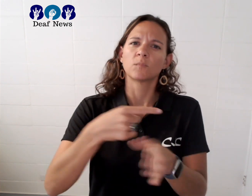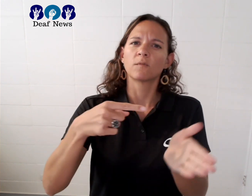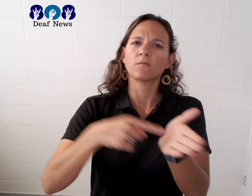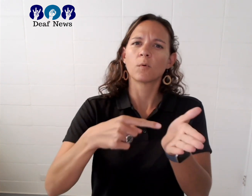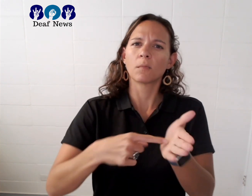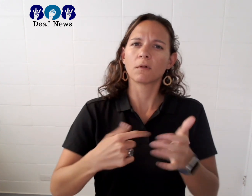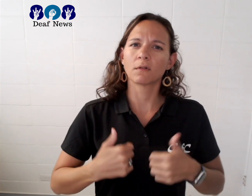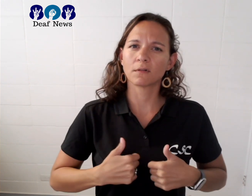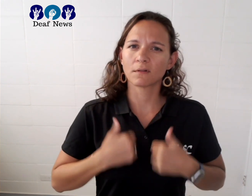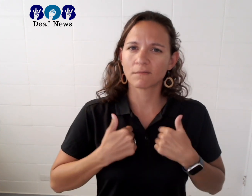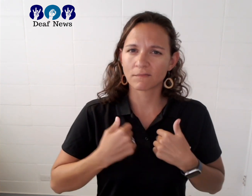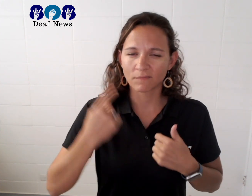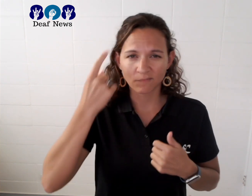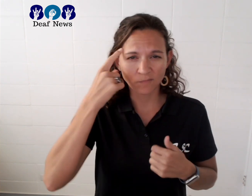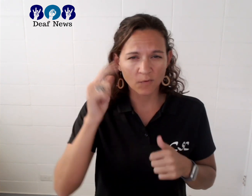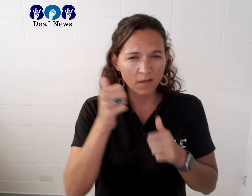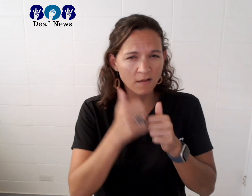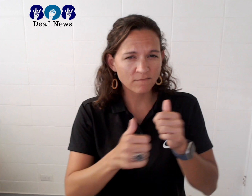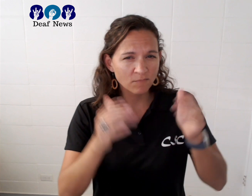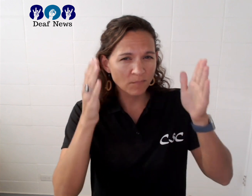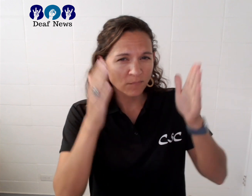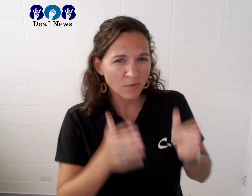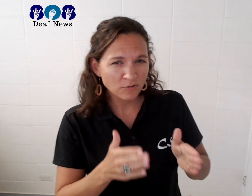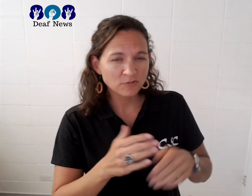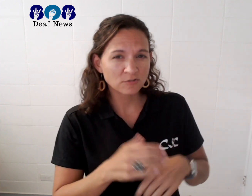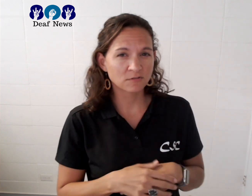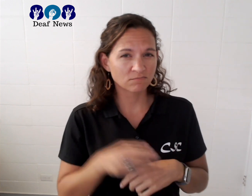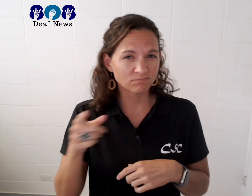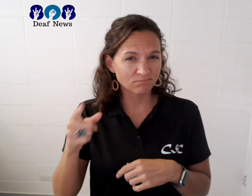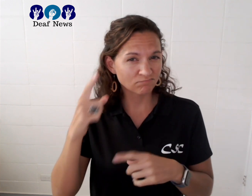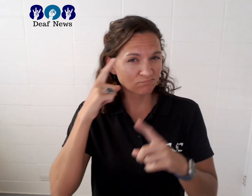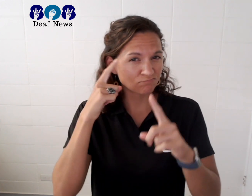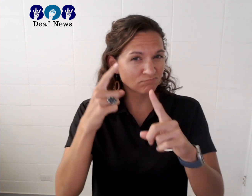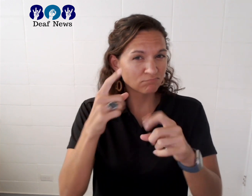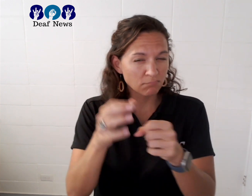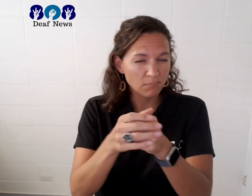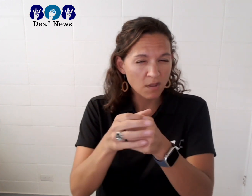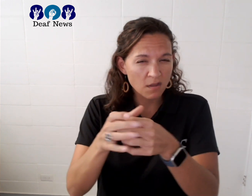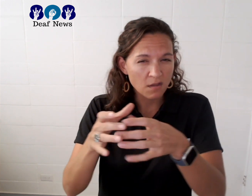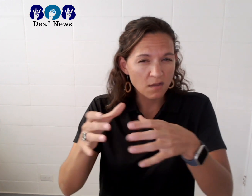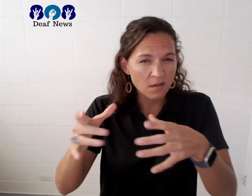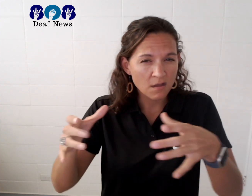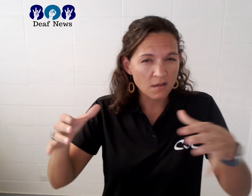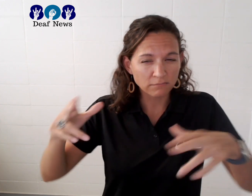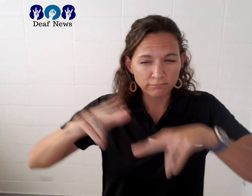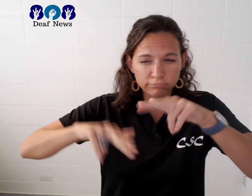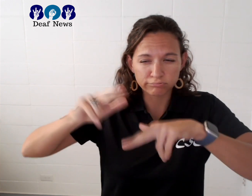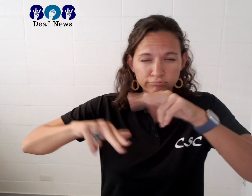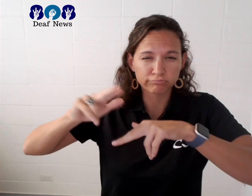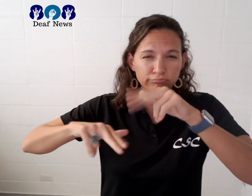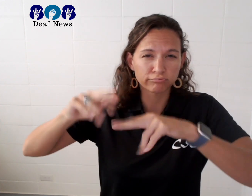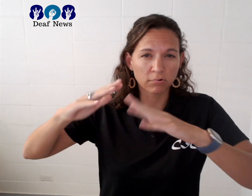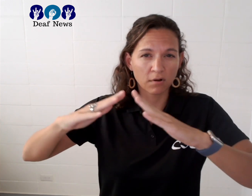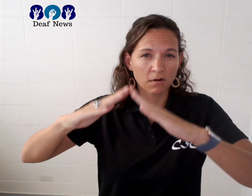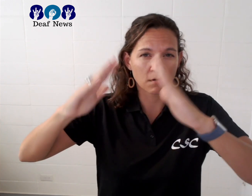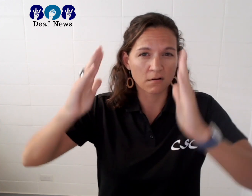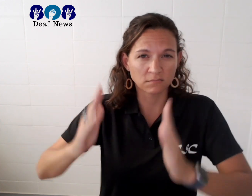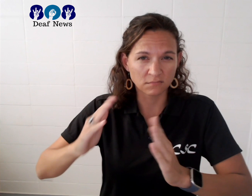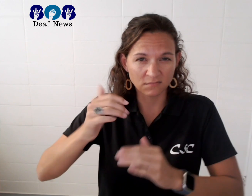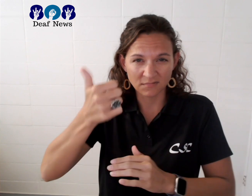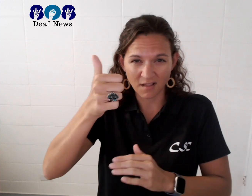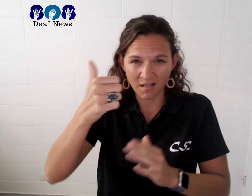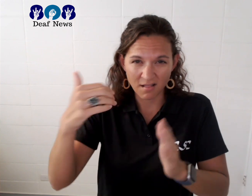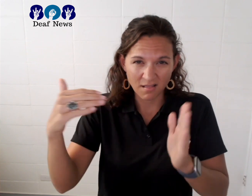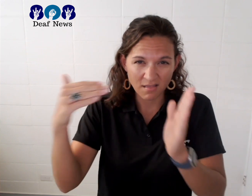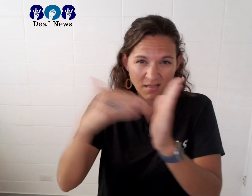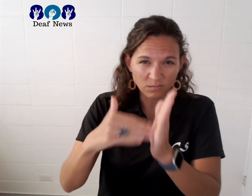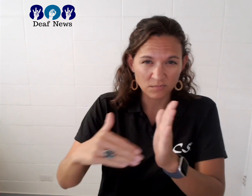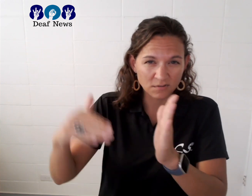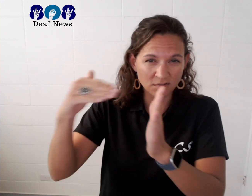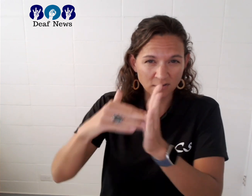affordable living for every person. His plan is to build tens of thousands of affordable homes.